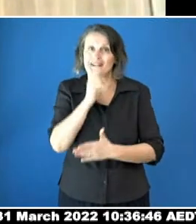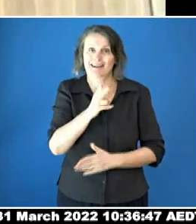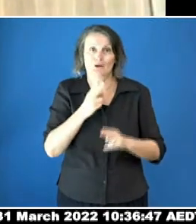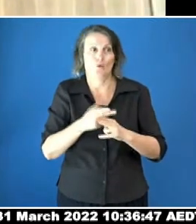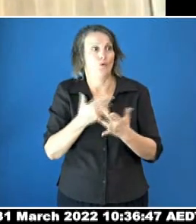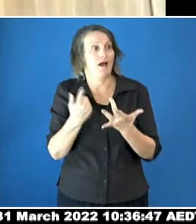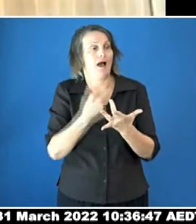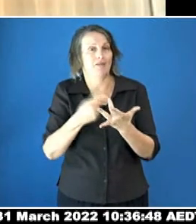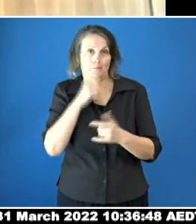doesn't happen to other people?